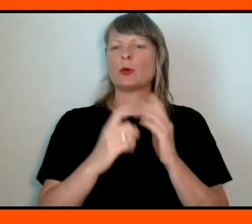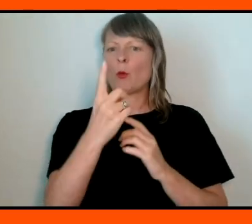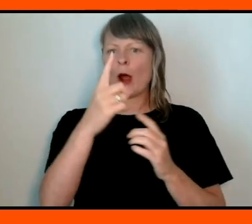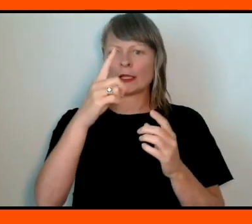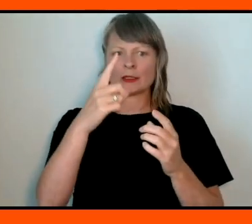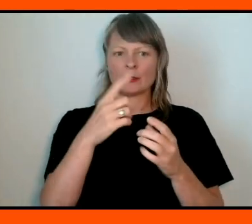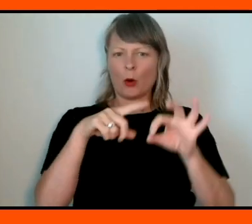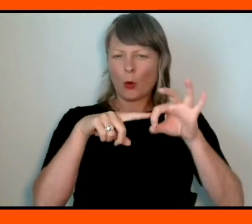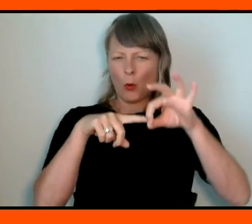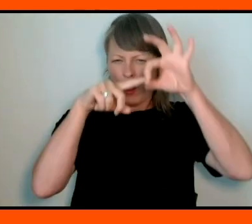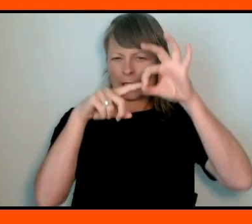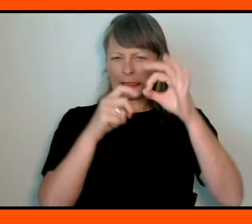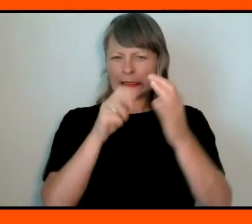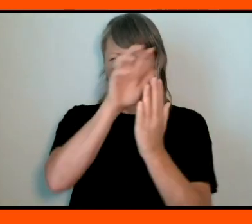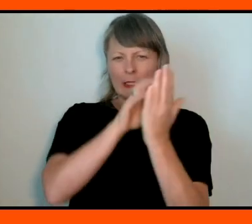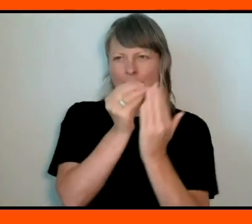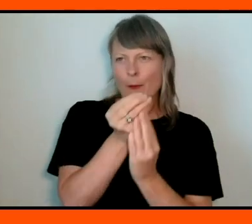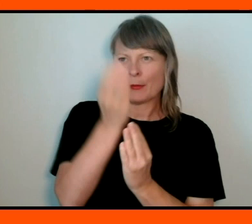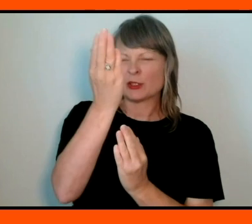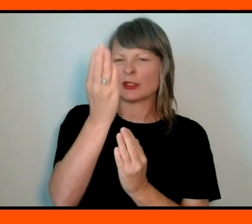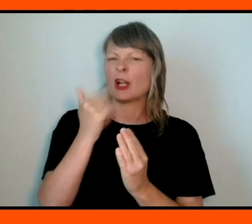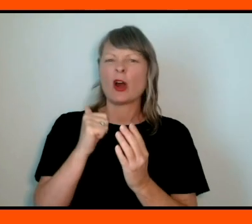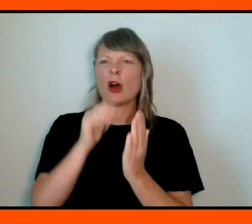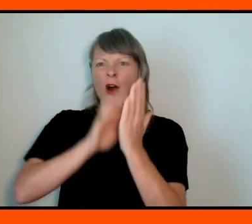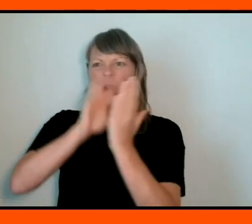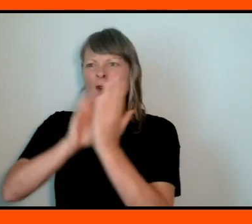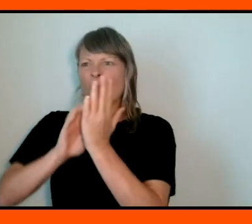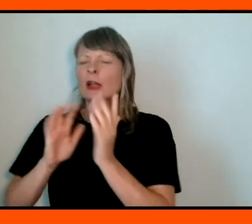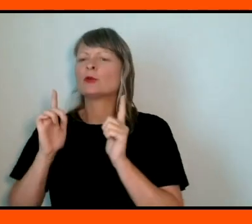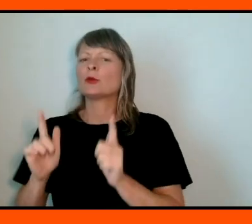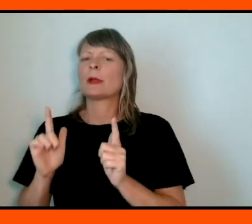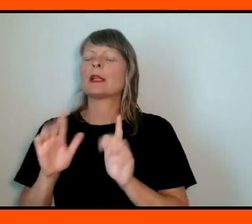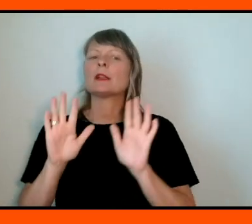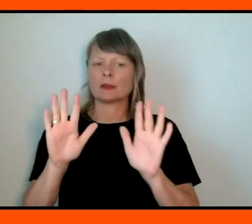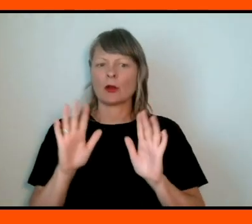or why that we use the data. We’d encourage you to connect with other organisations